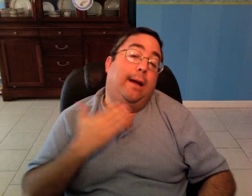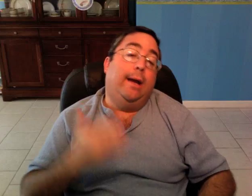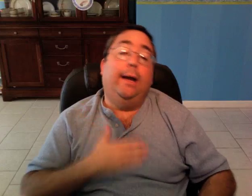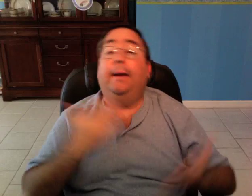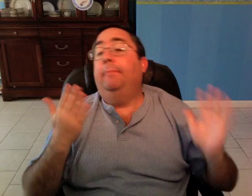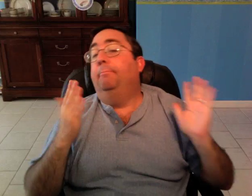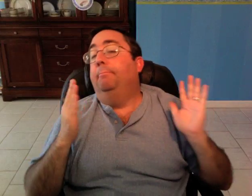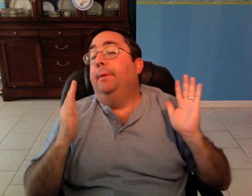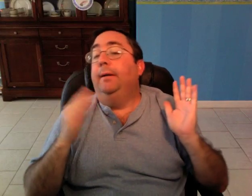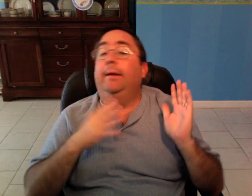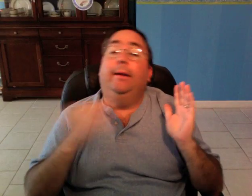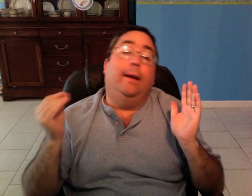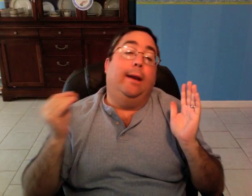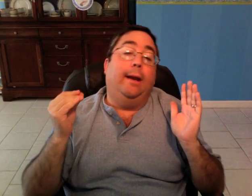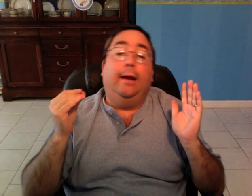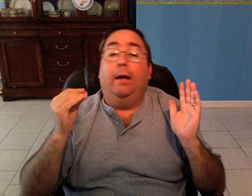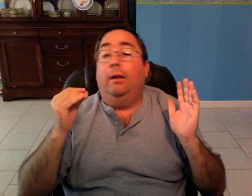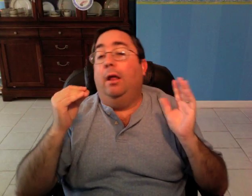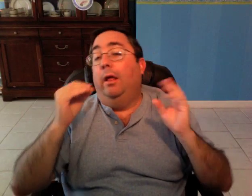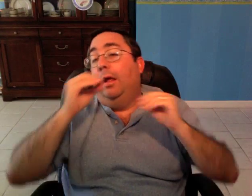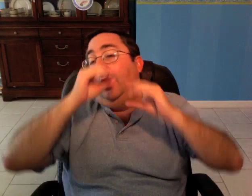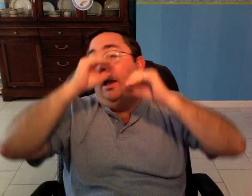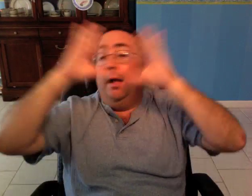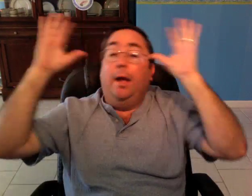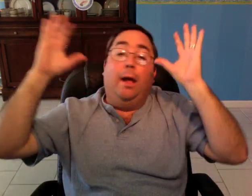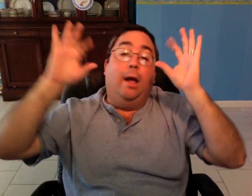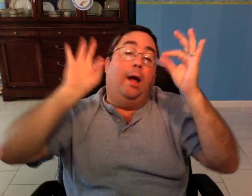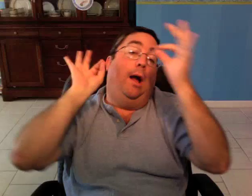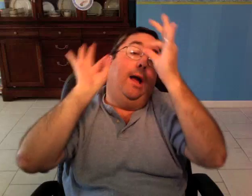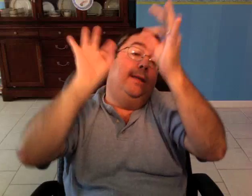just a pipe dream of "wanting to be happy" and "seeking an ideal life".